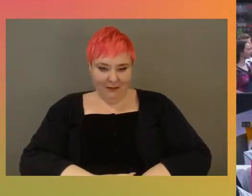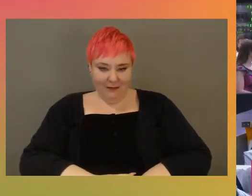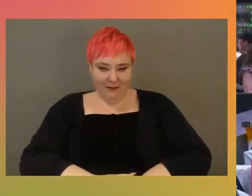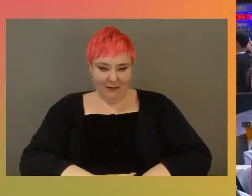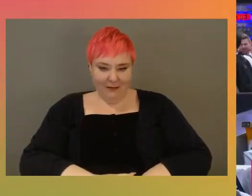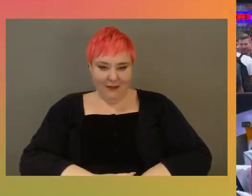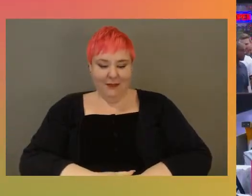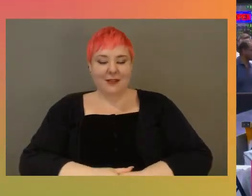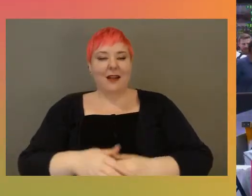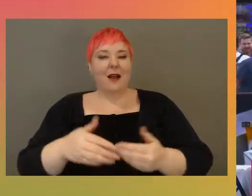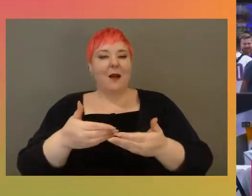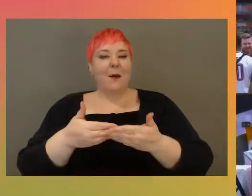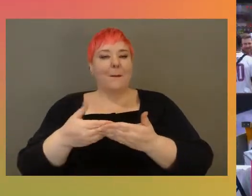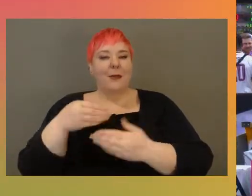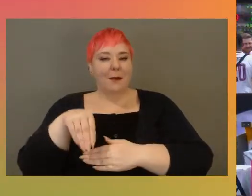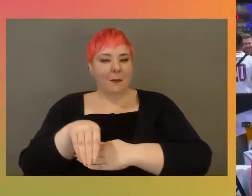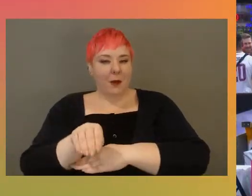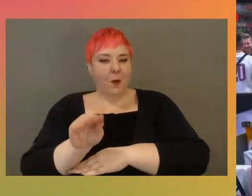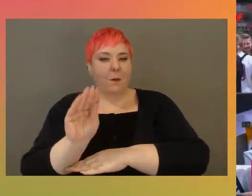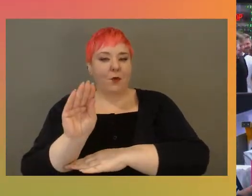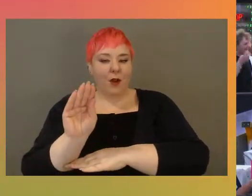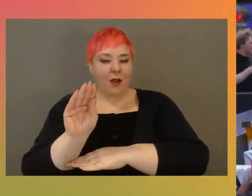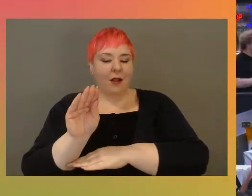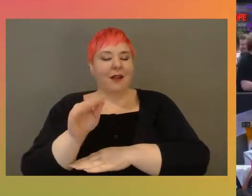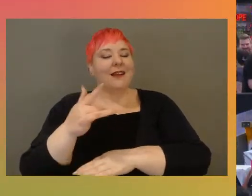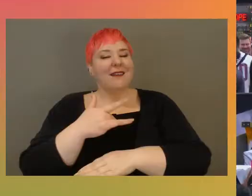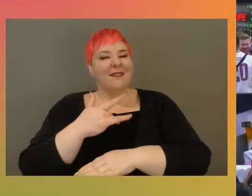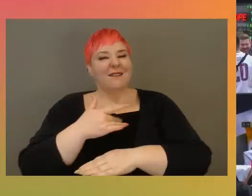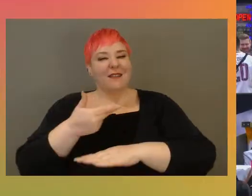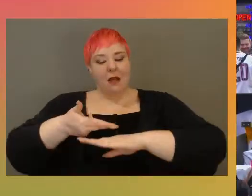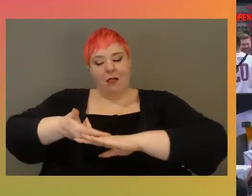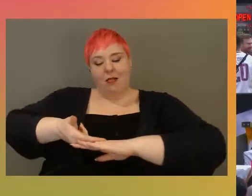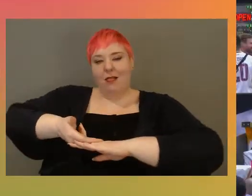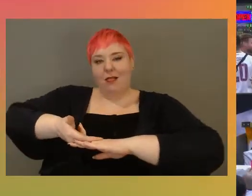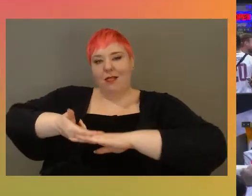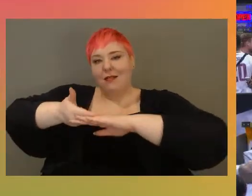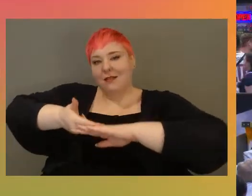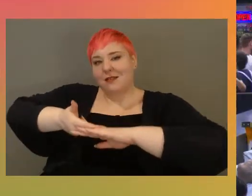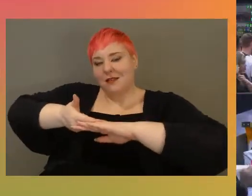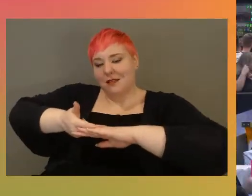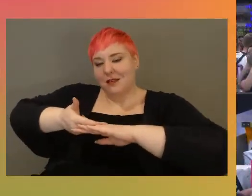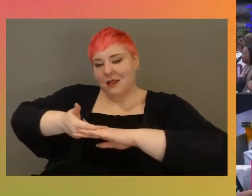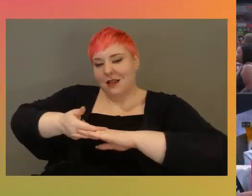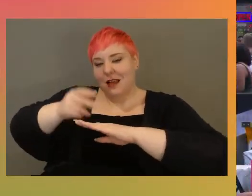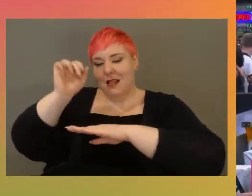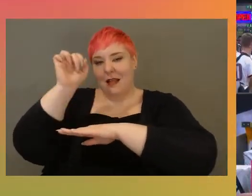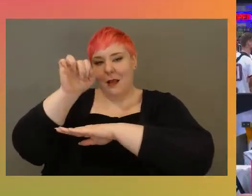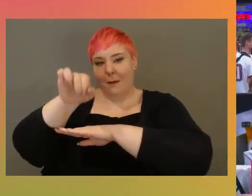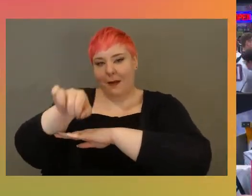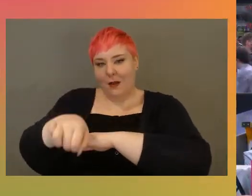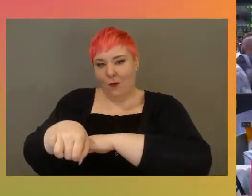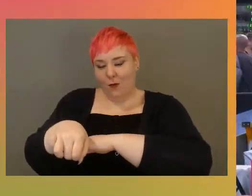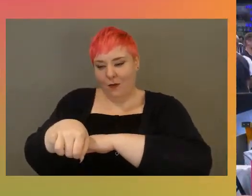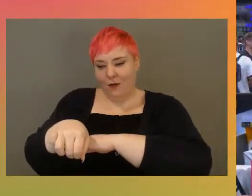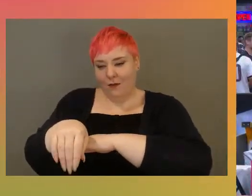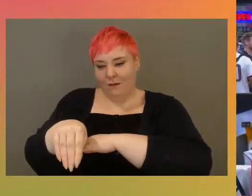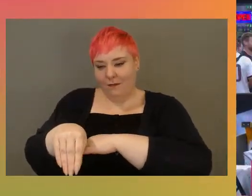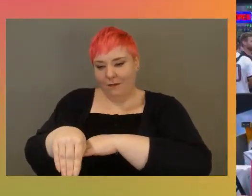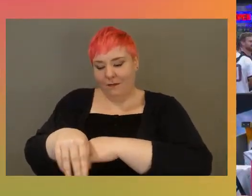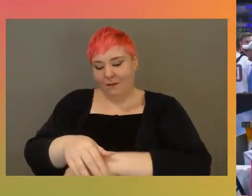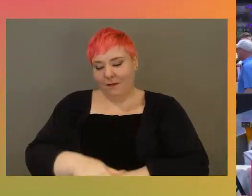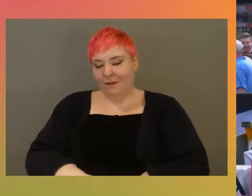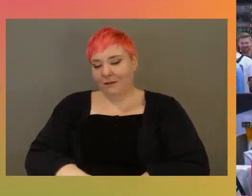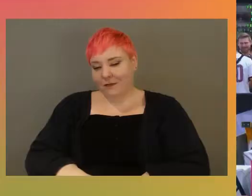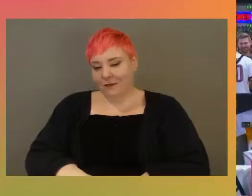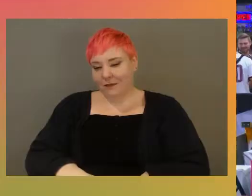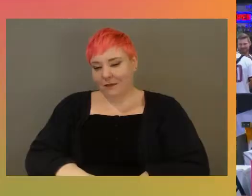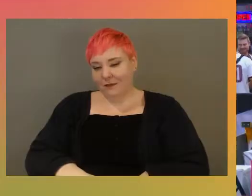OPEN THE BELLY.